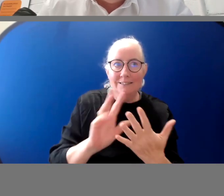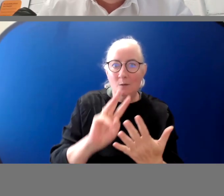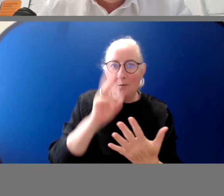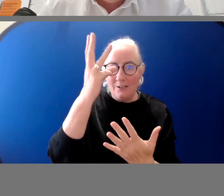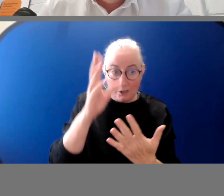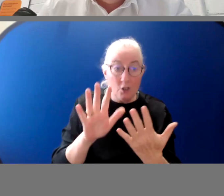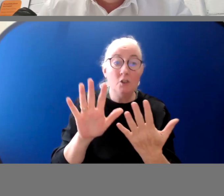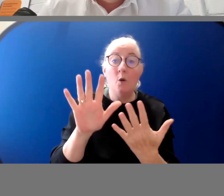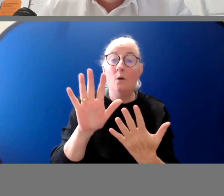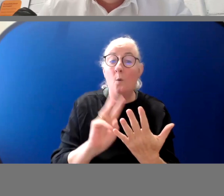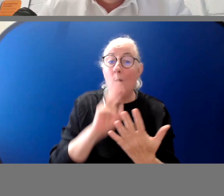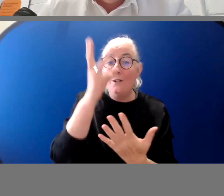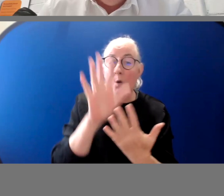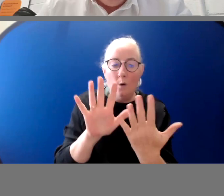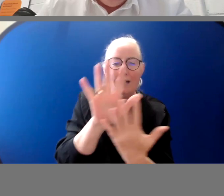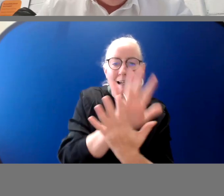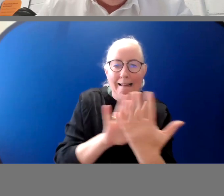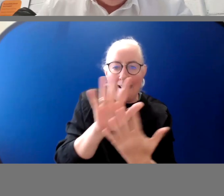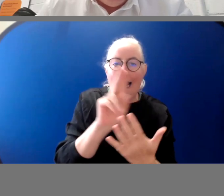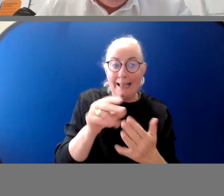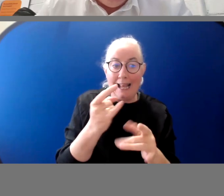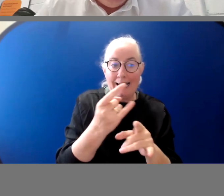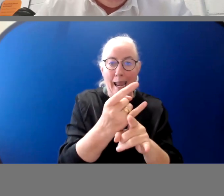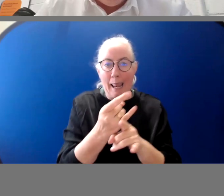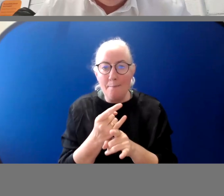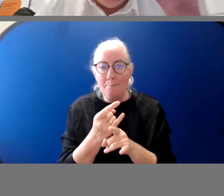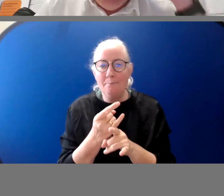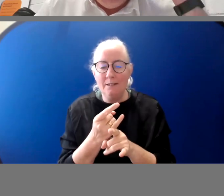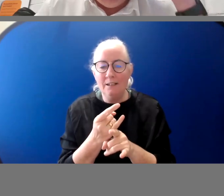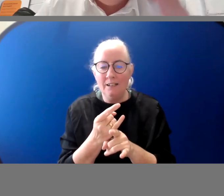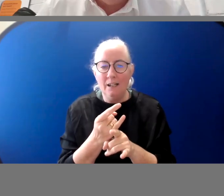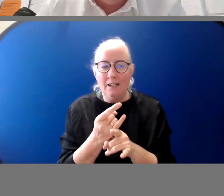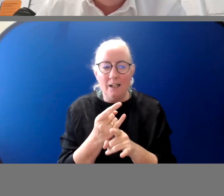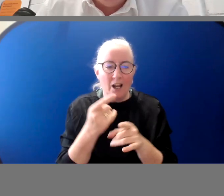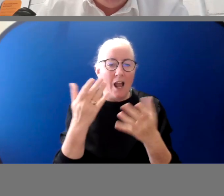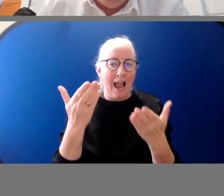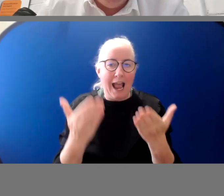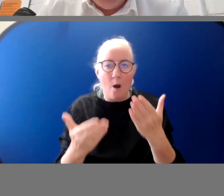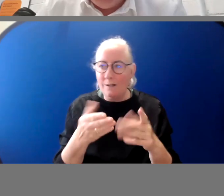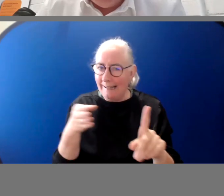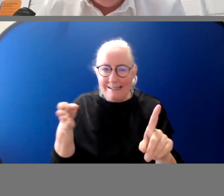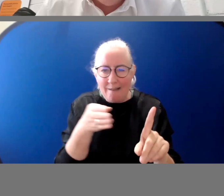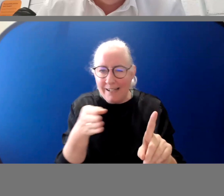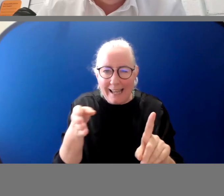manifestations can assist in the I suppose in way finding and navigating for people with visual